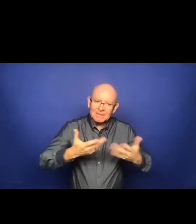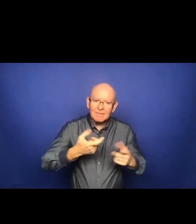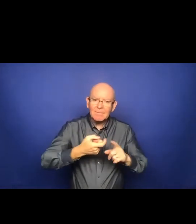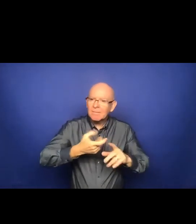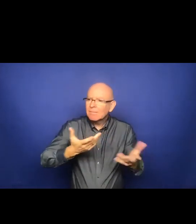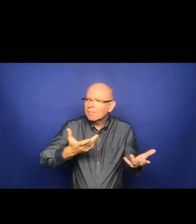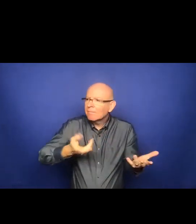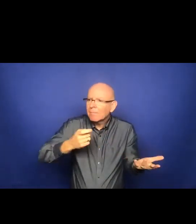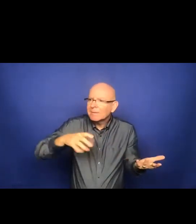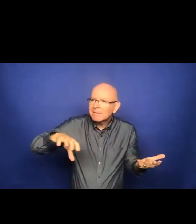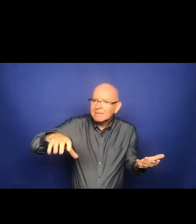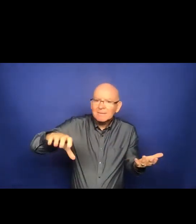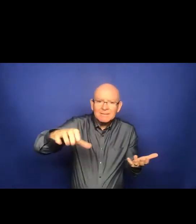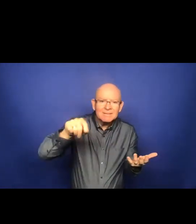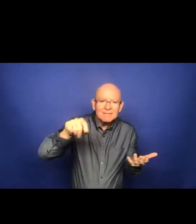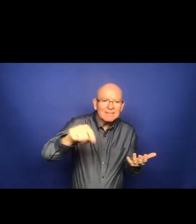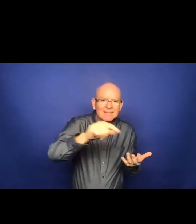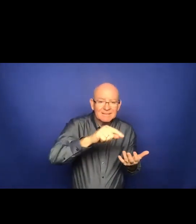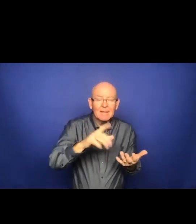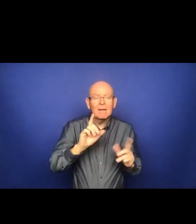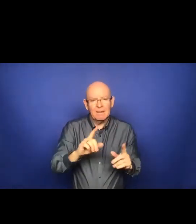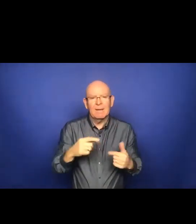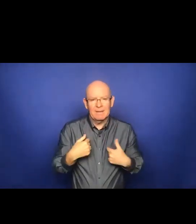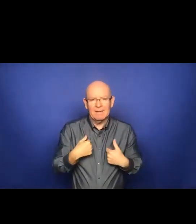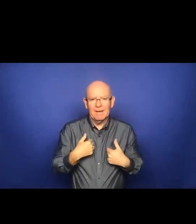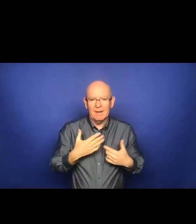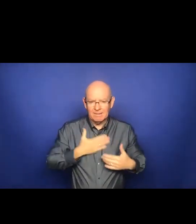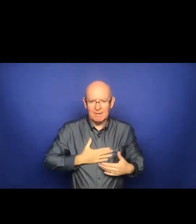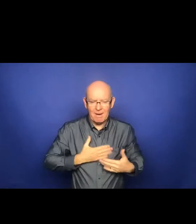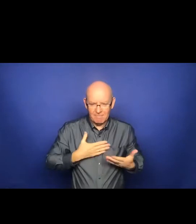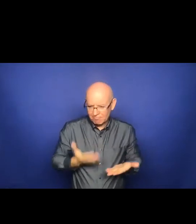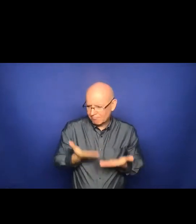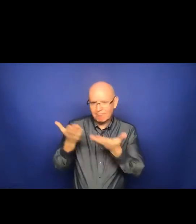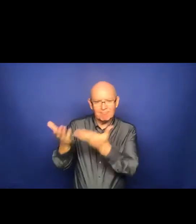and without further ado, I would like to give the floor first